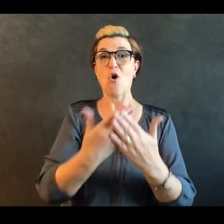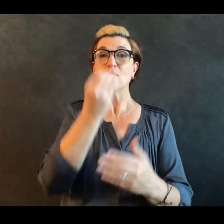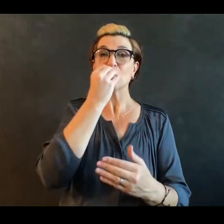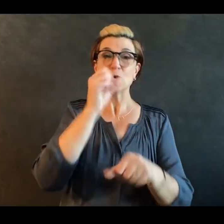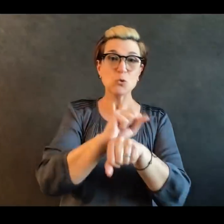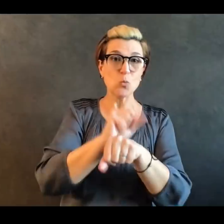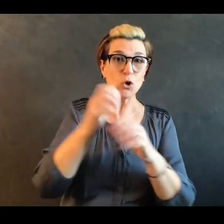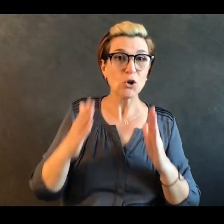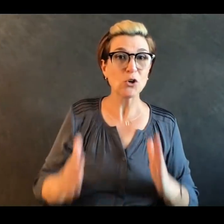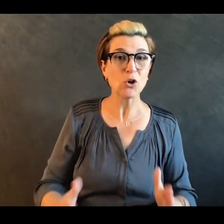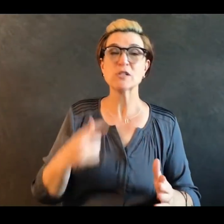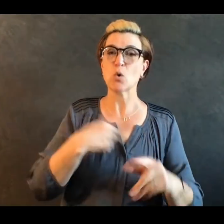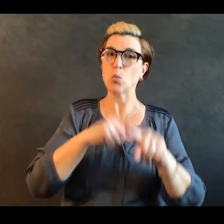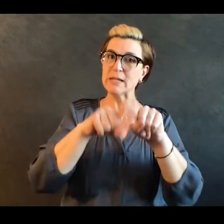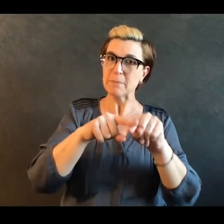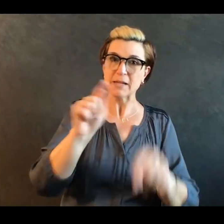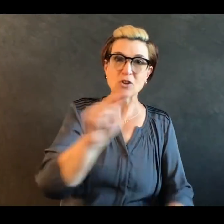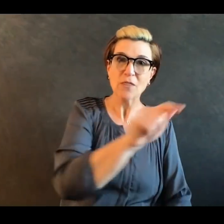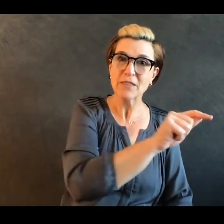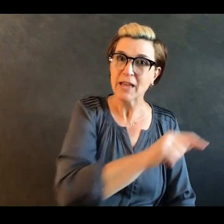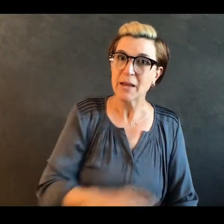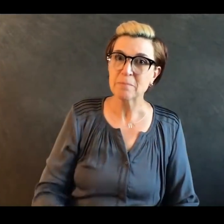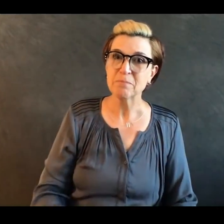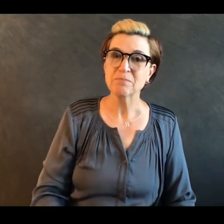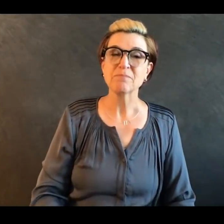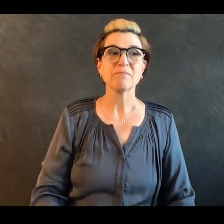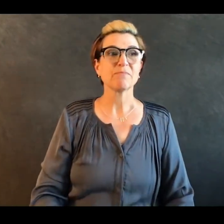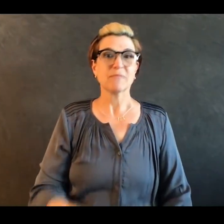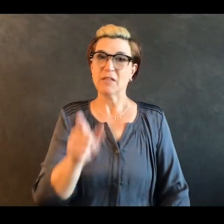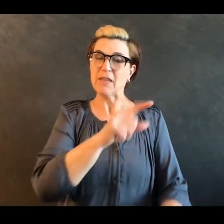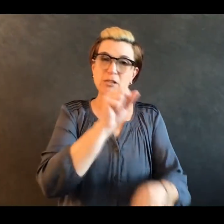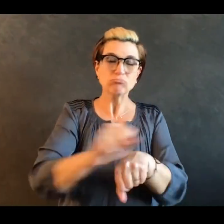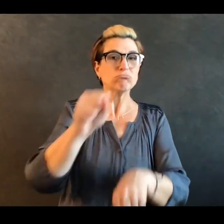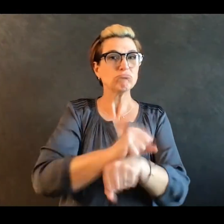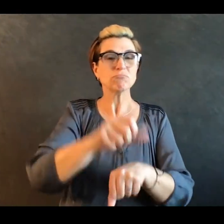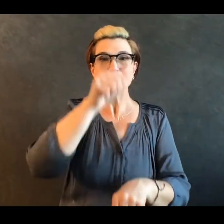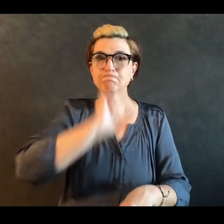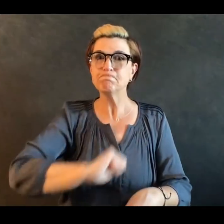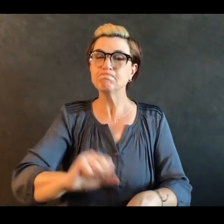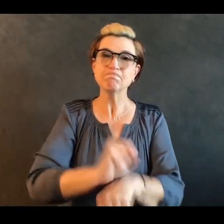patriotic individuals by doing the work in our food supply chain these dedicated